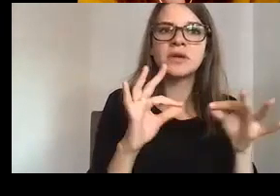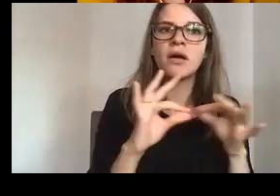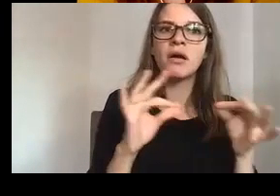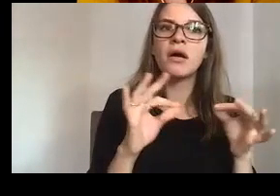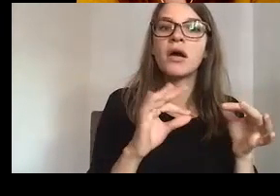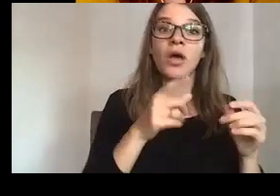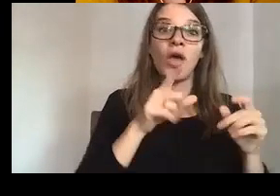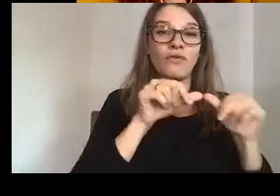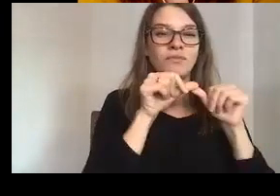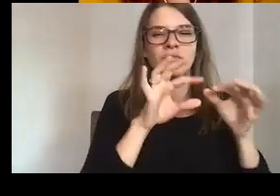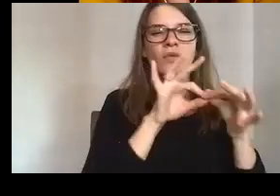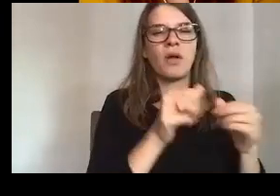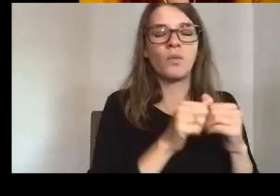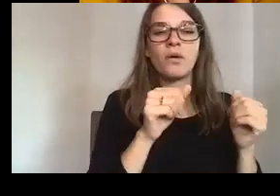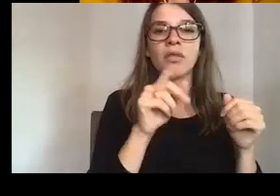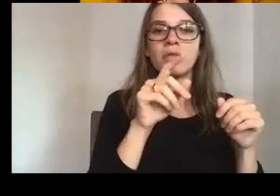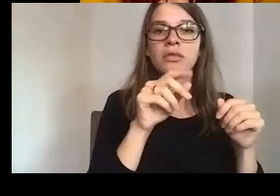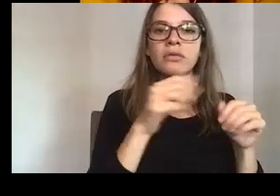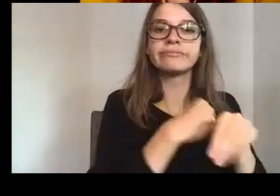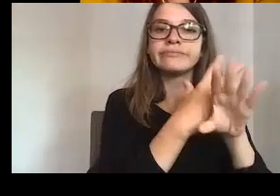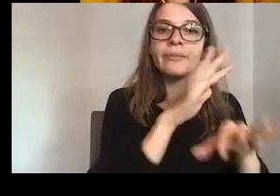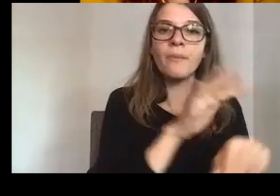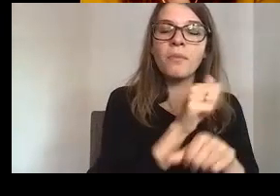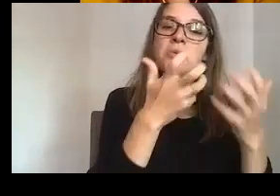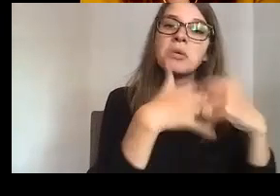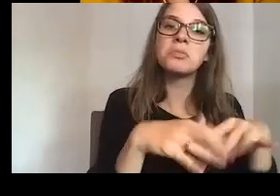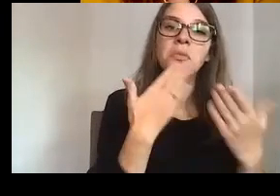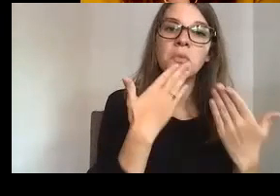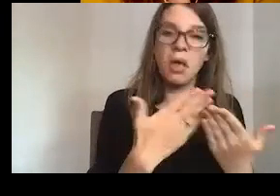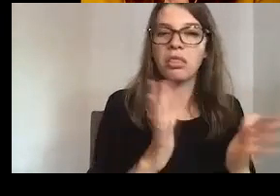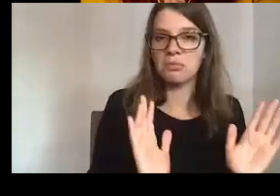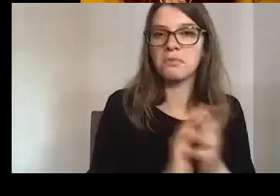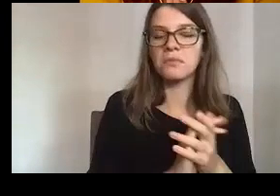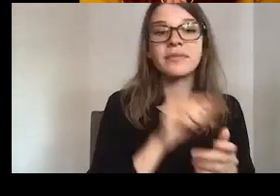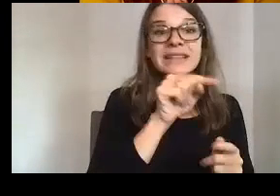and so for this there was a number of things that appeared so the first is that really we're finding